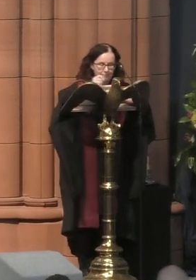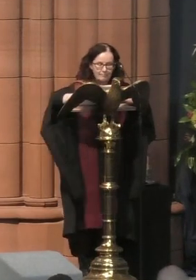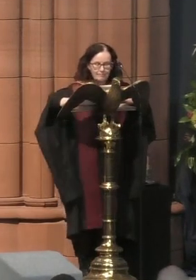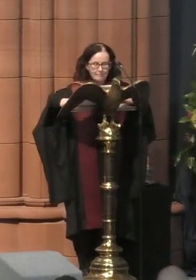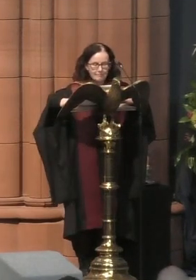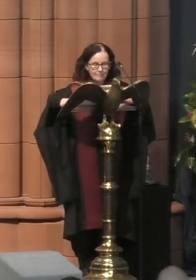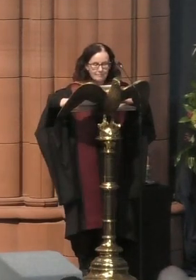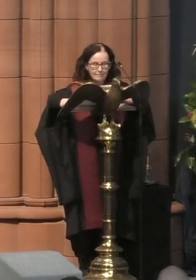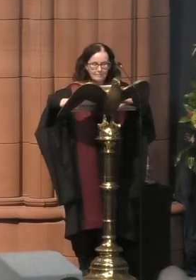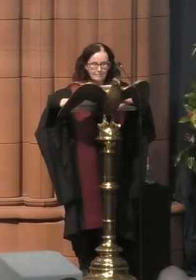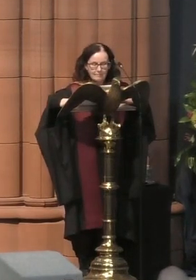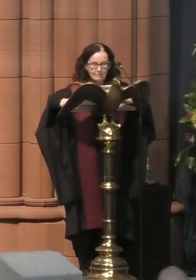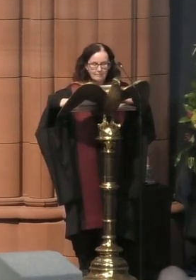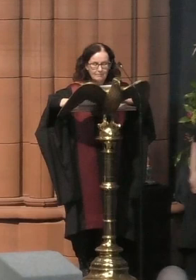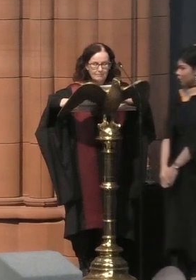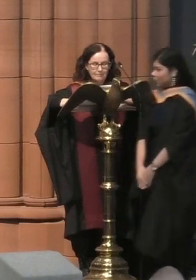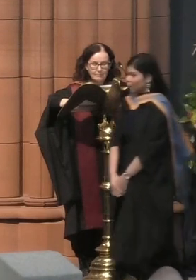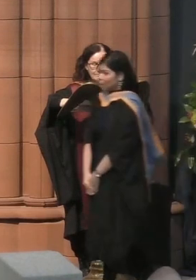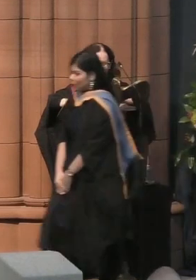(AUDIENCE APPLAUDS)